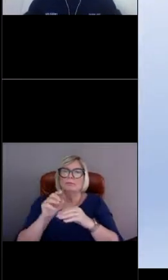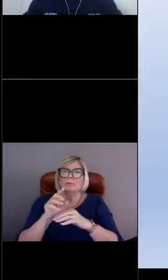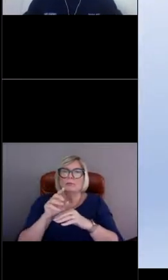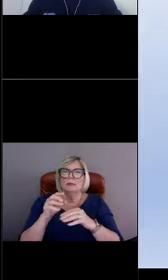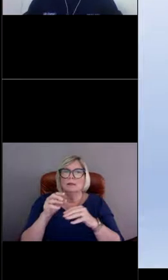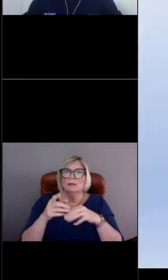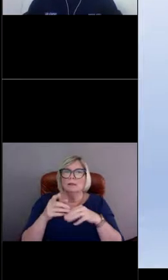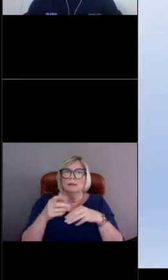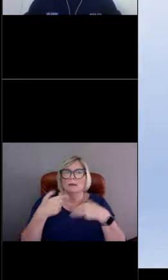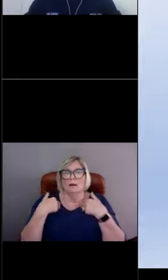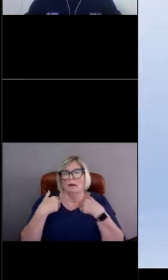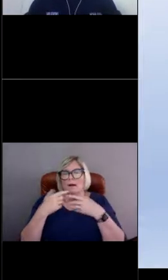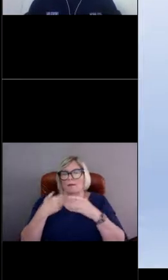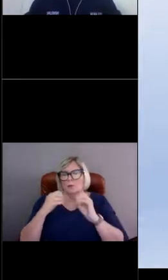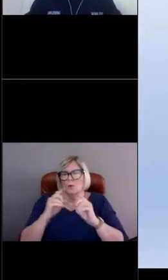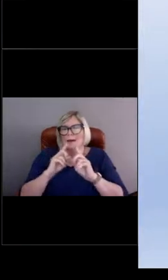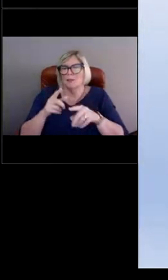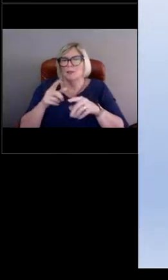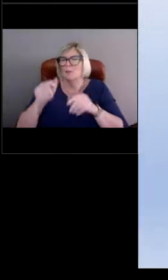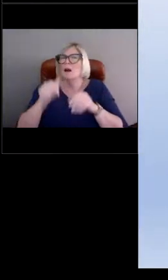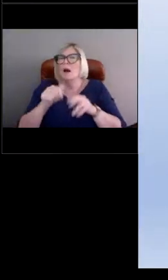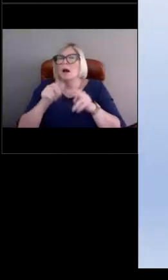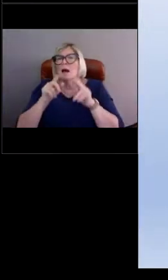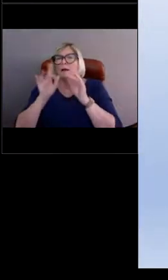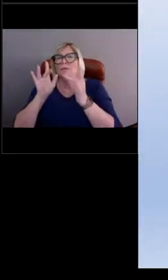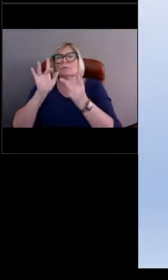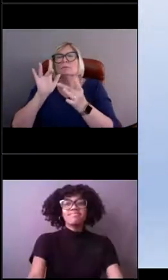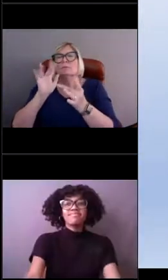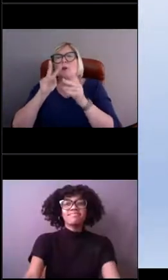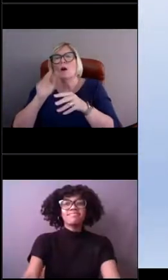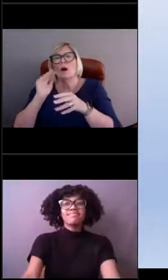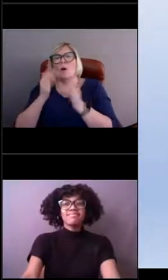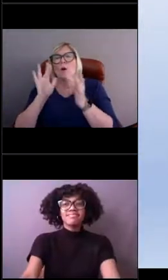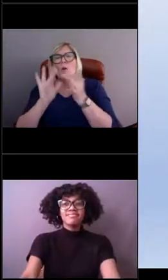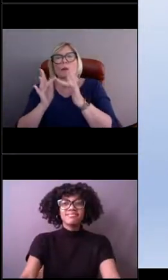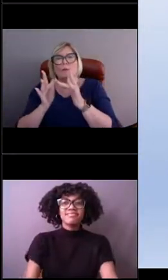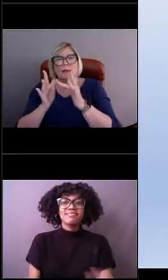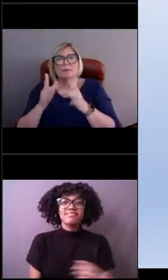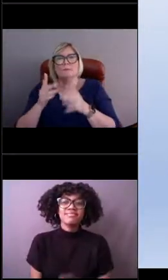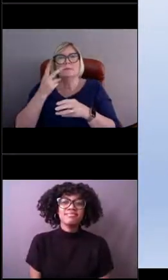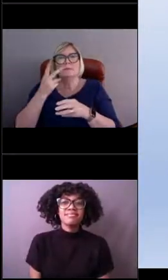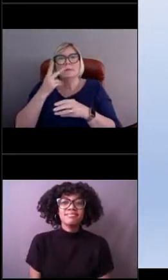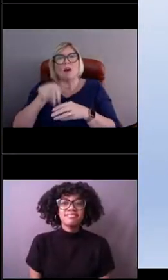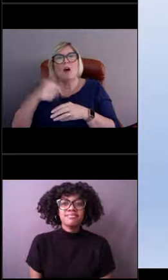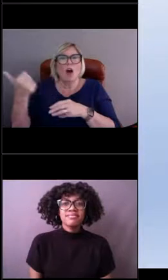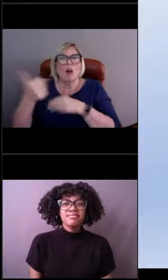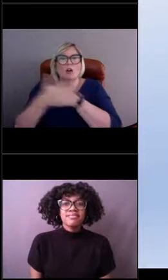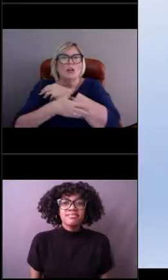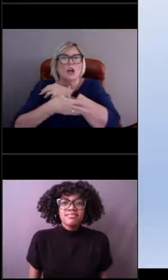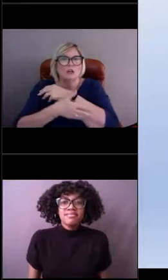where you can see some other buoys from other countries. [Nicole] All right, and our friend Texas in Colorado